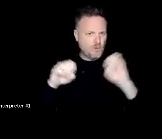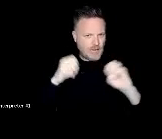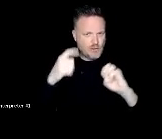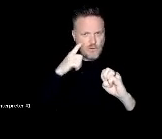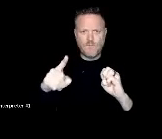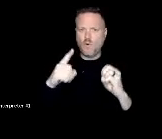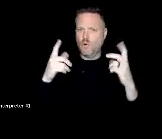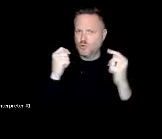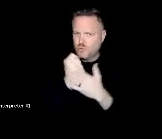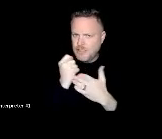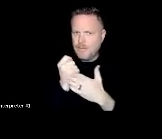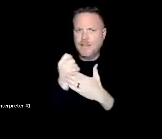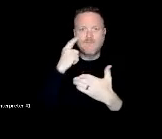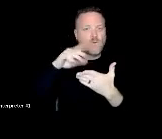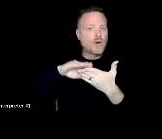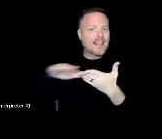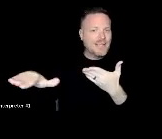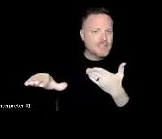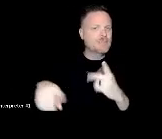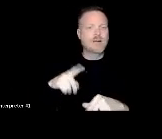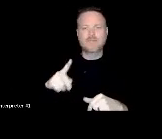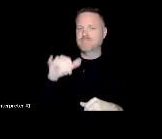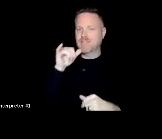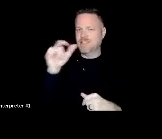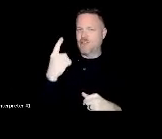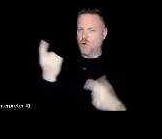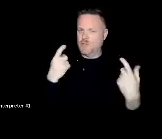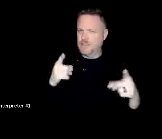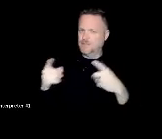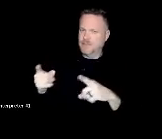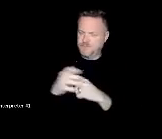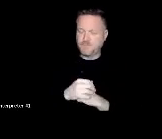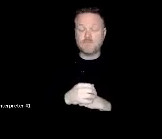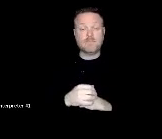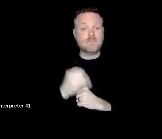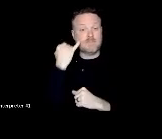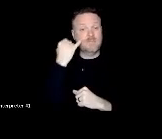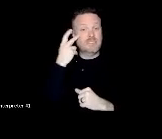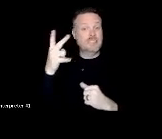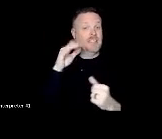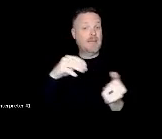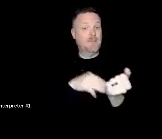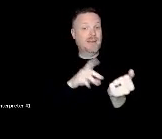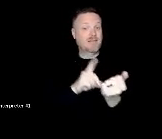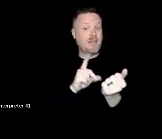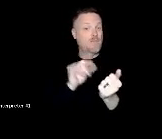We all know that is not necessarily the case. Seeing a medical doctor is not required unless